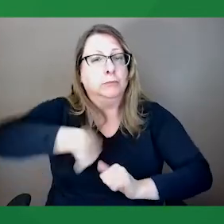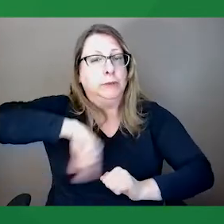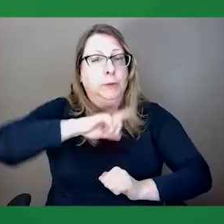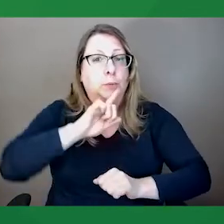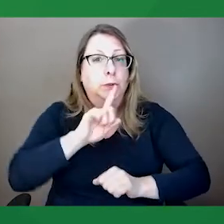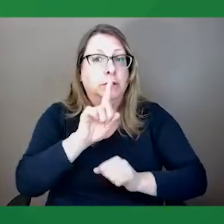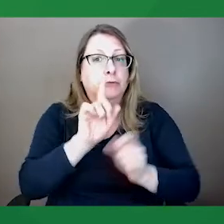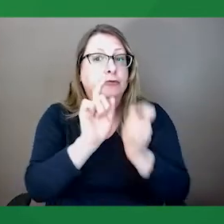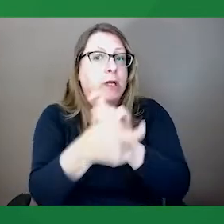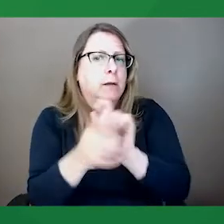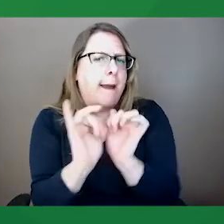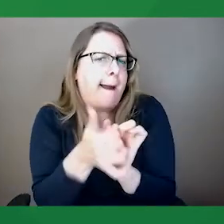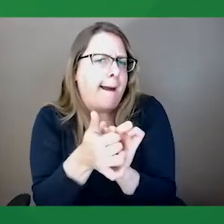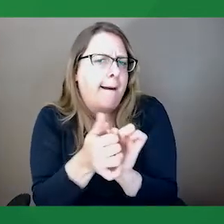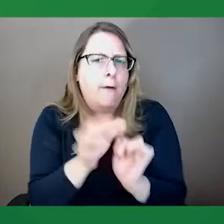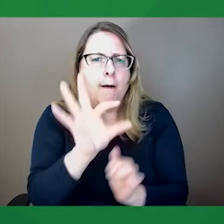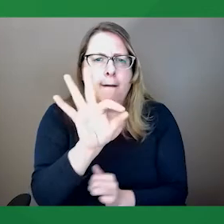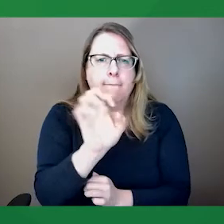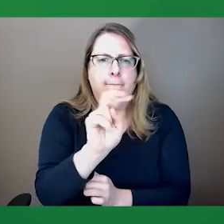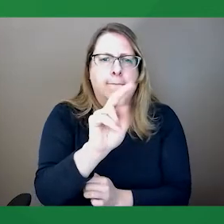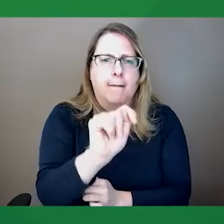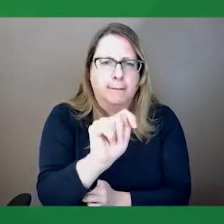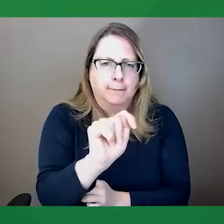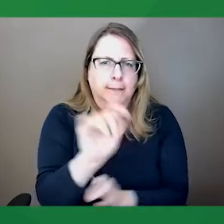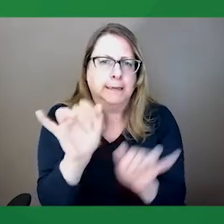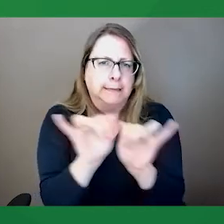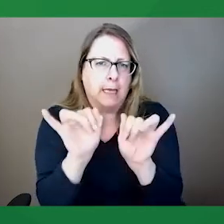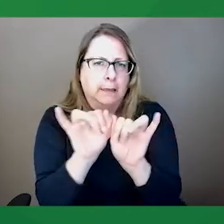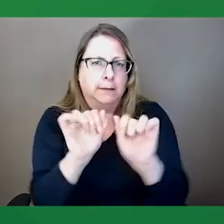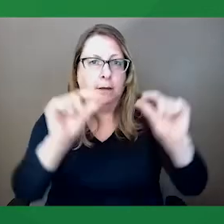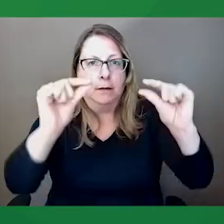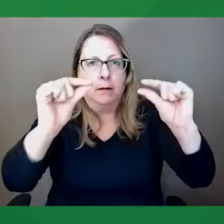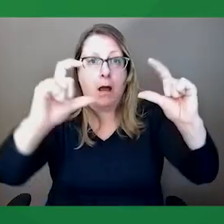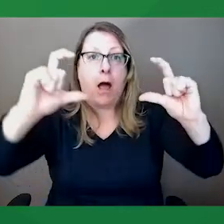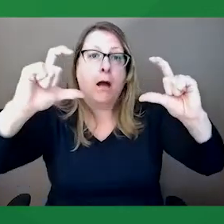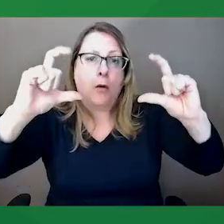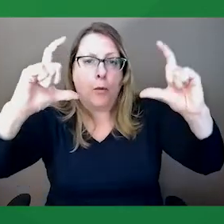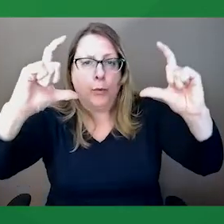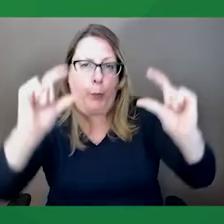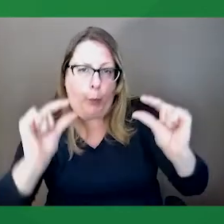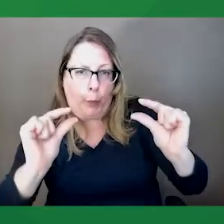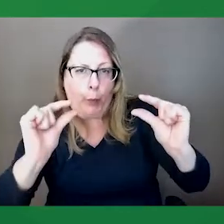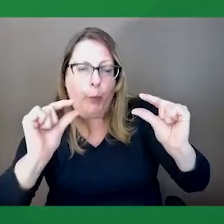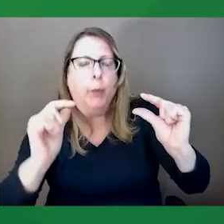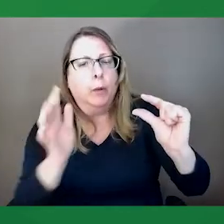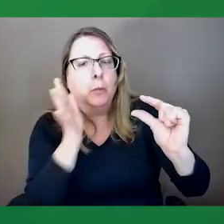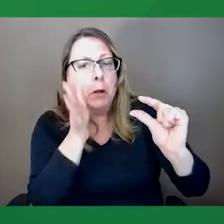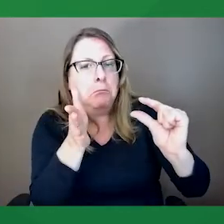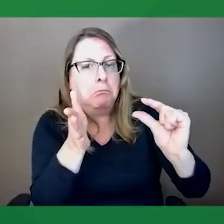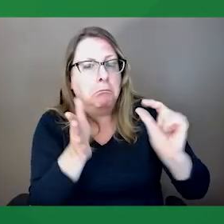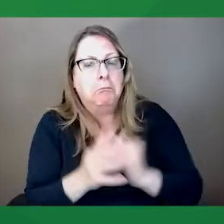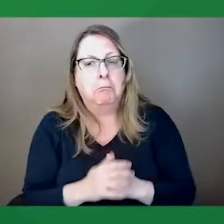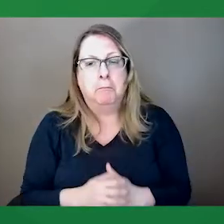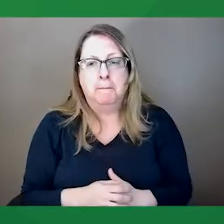So typically we would change them using font sizes, we make some of them larger, some of them smaller.